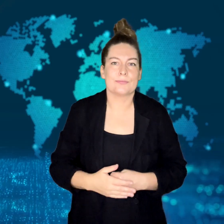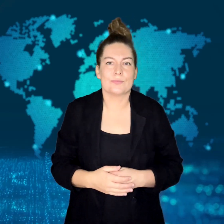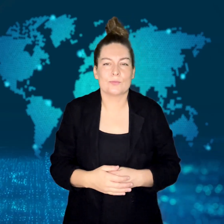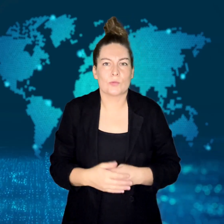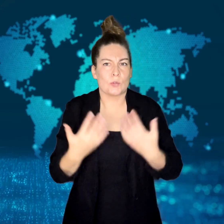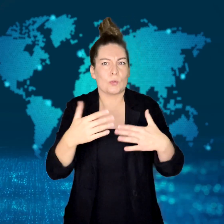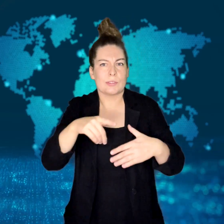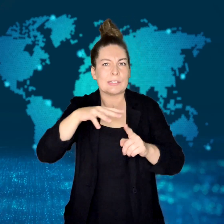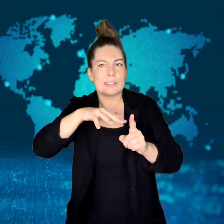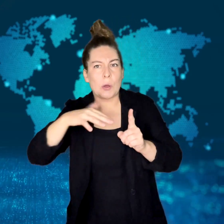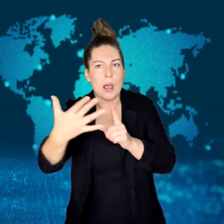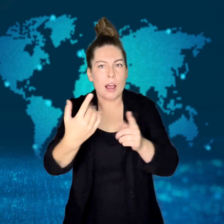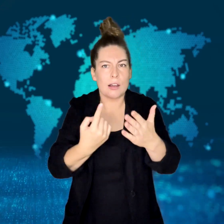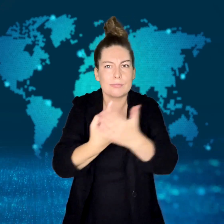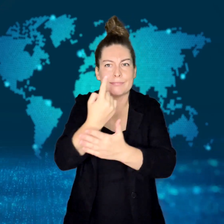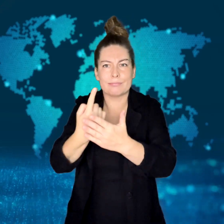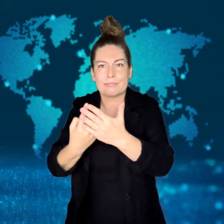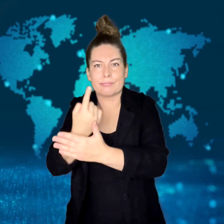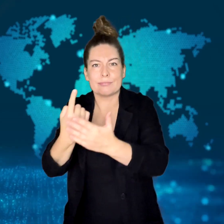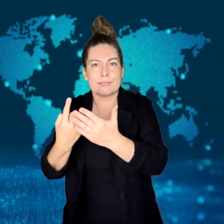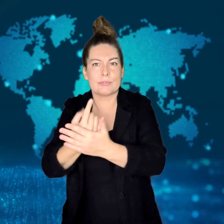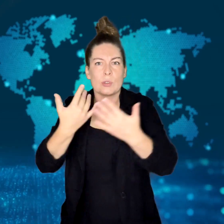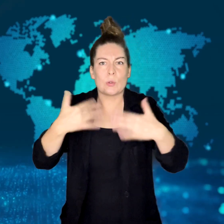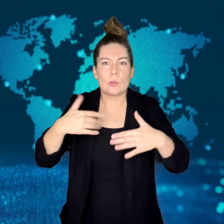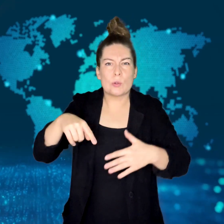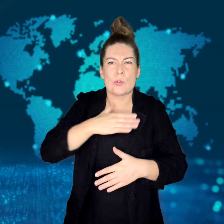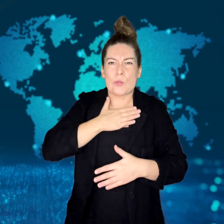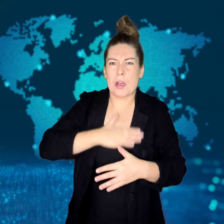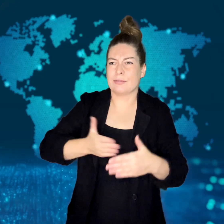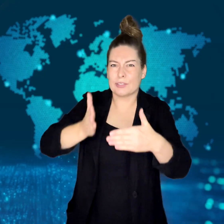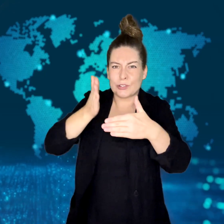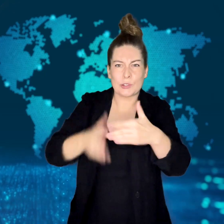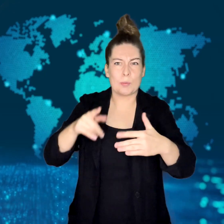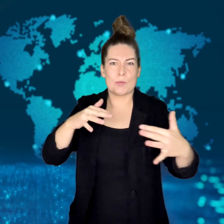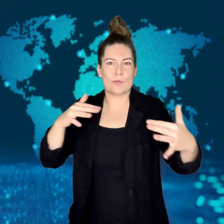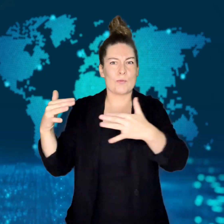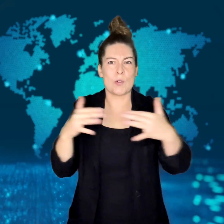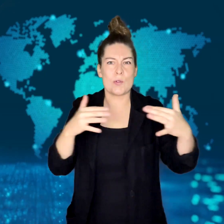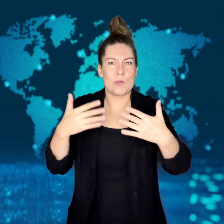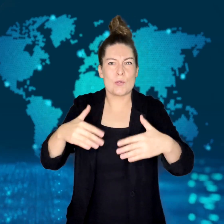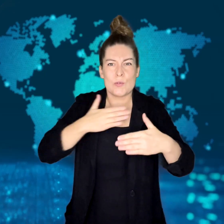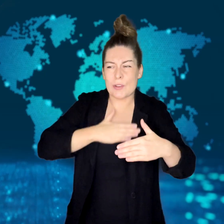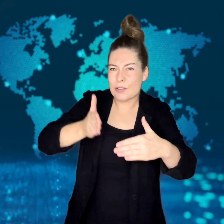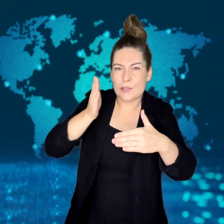on the war died recently after being badly hurt in Southern Gaza.